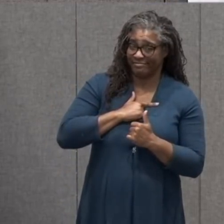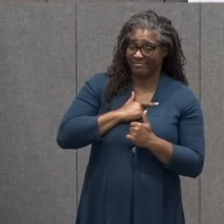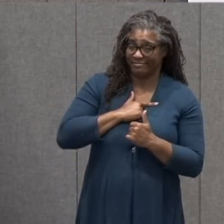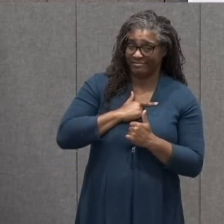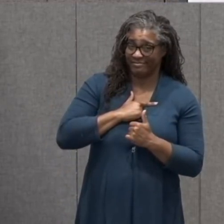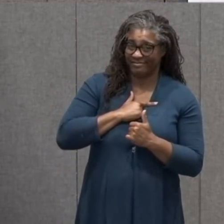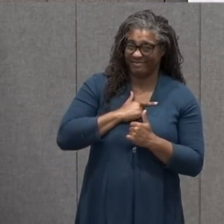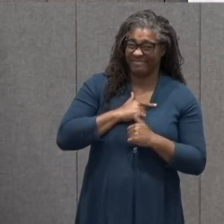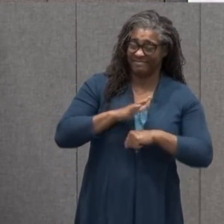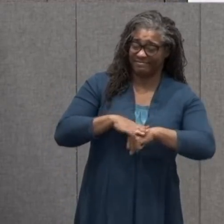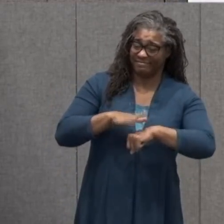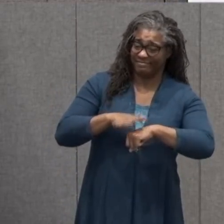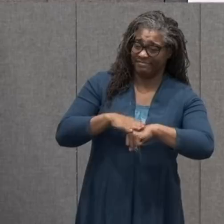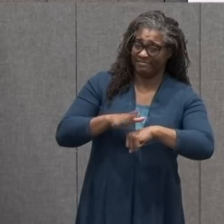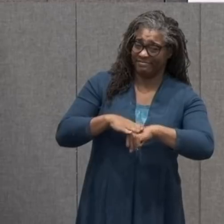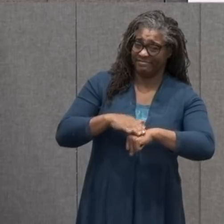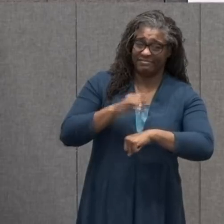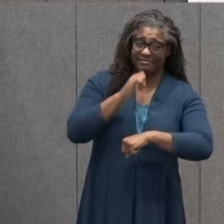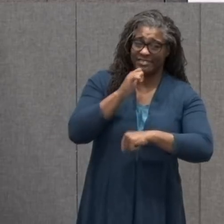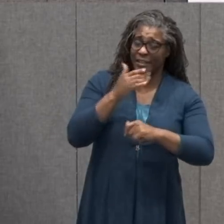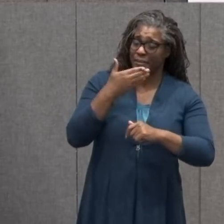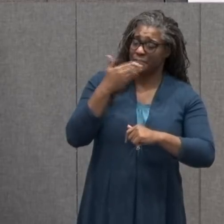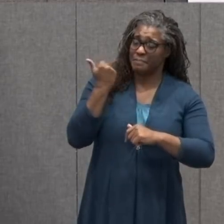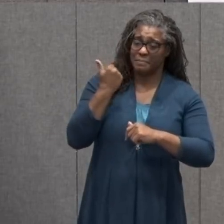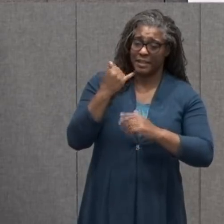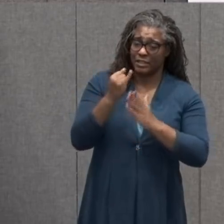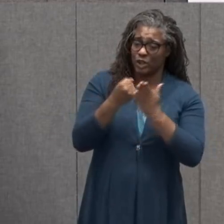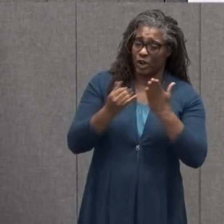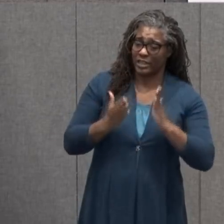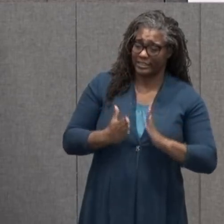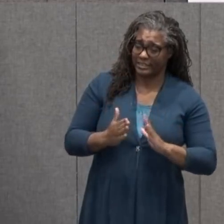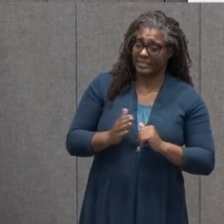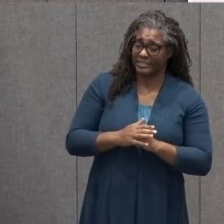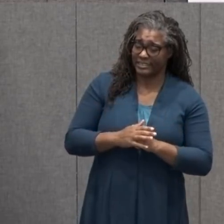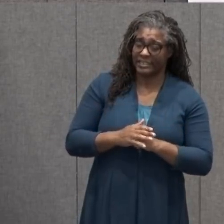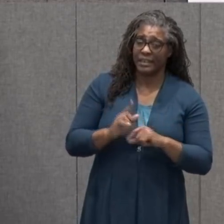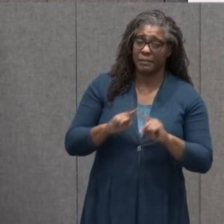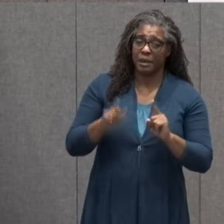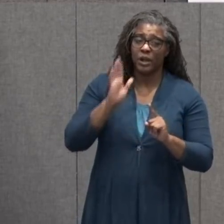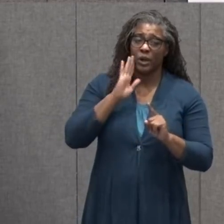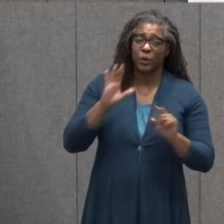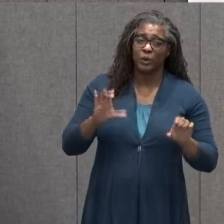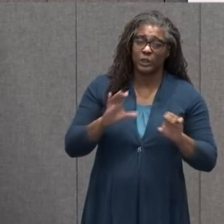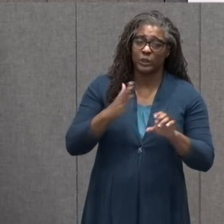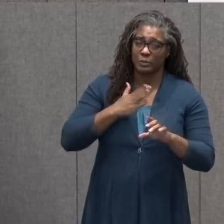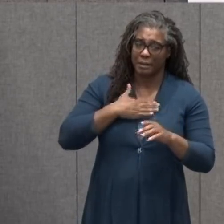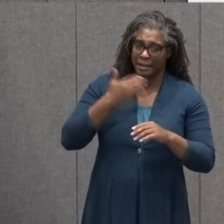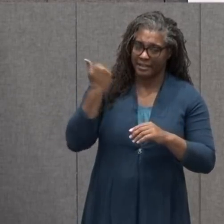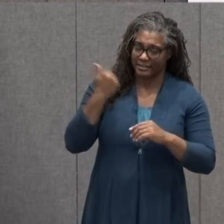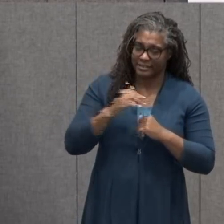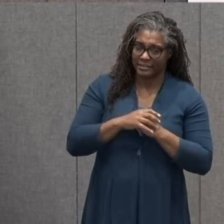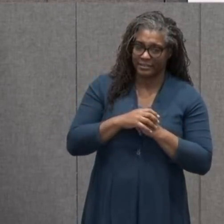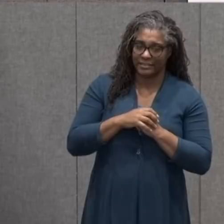I might not be the best artist, that's okay, I'm gonna do my best. So let me pick a card. - As long as you try your best Yeah.